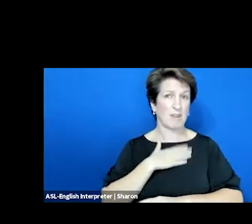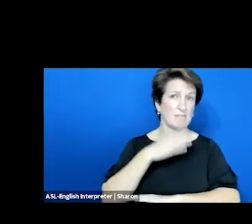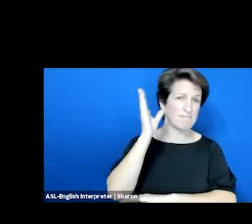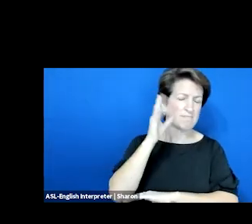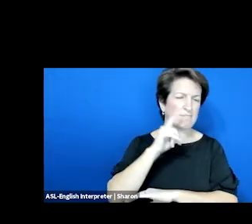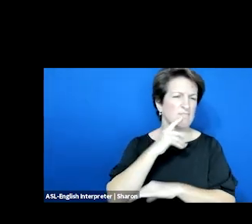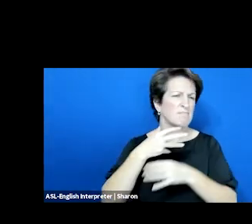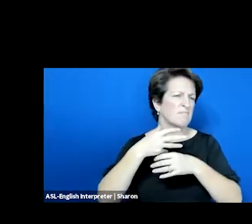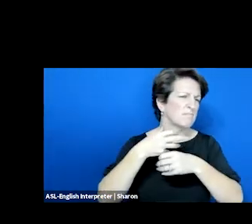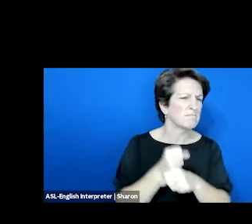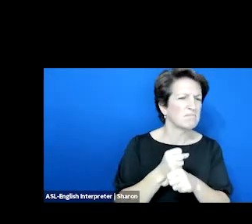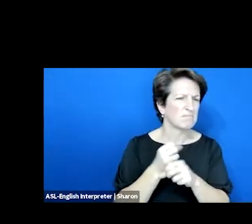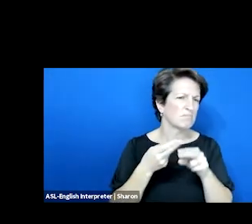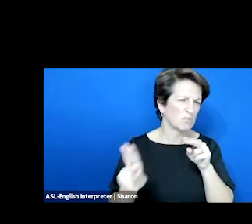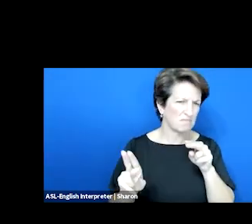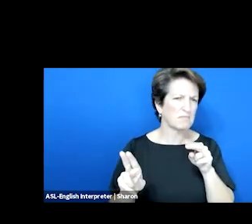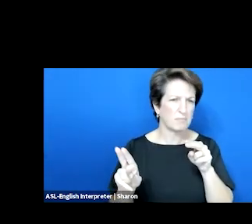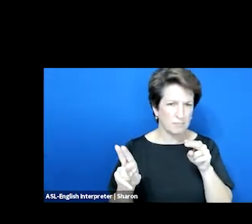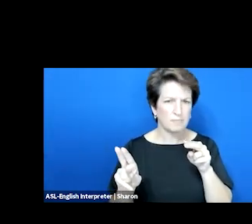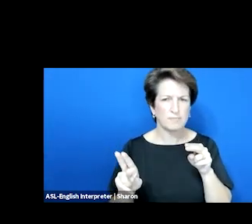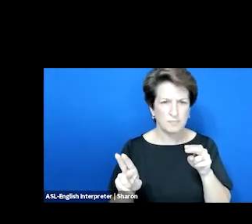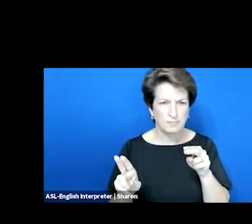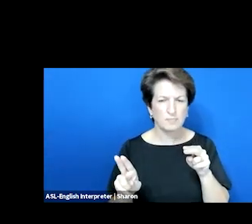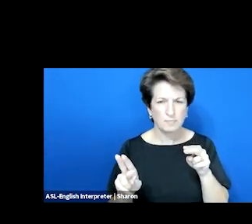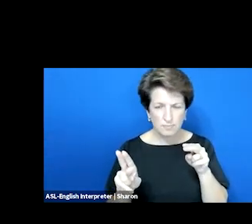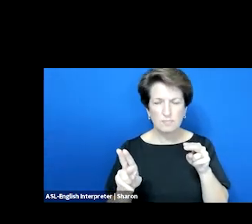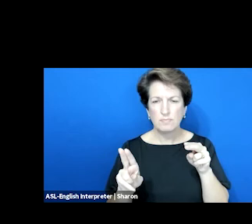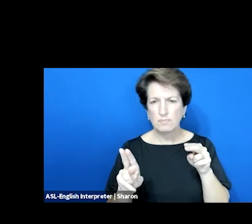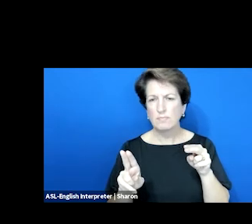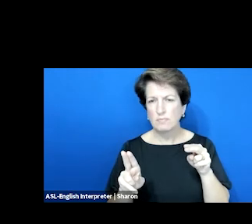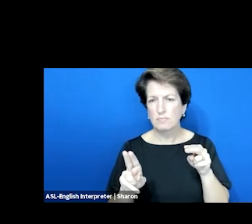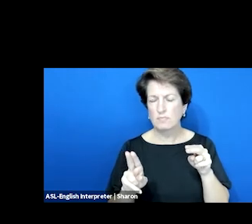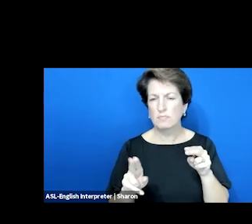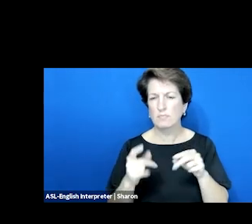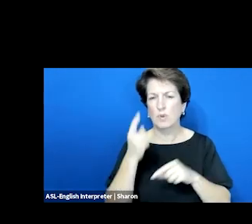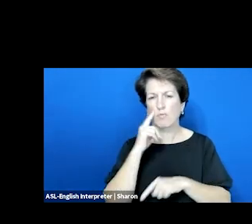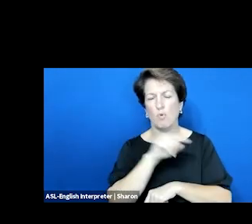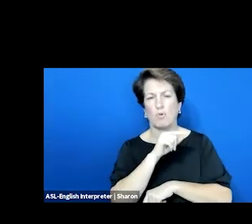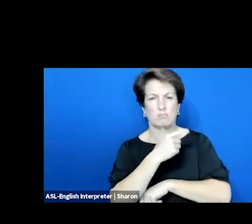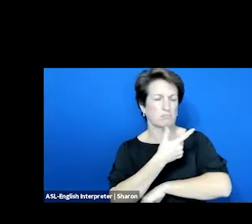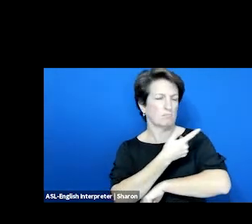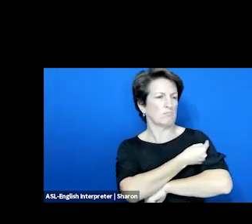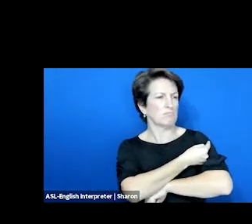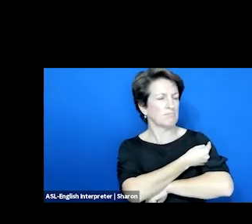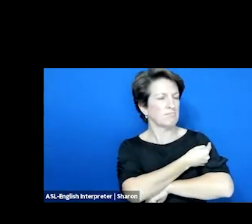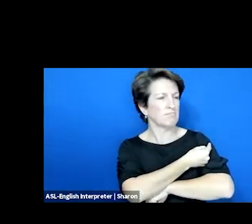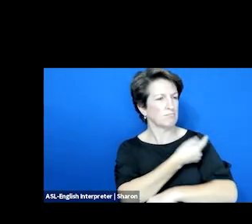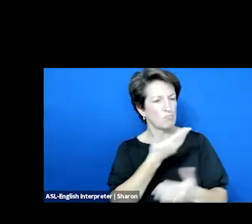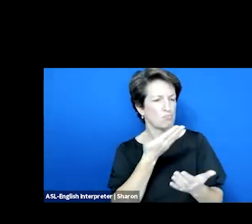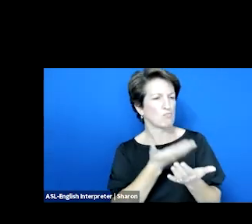them, and the statement that there is a medical reason for your